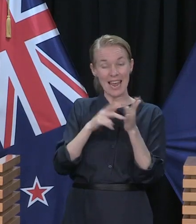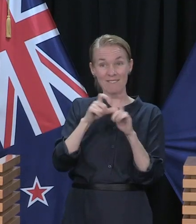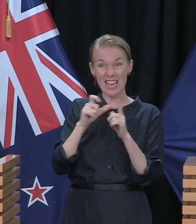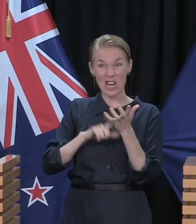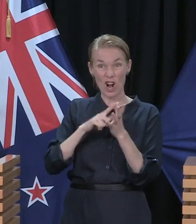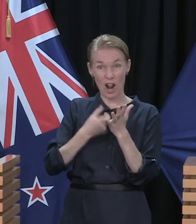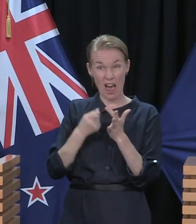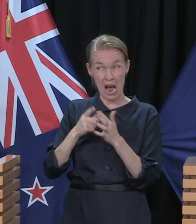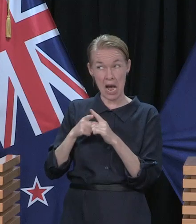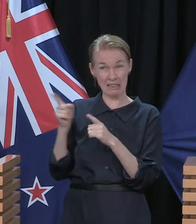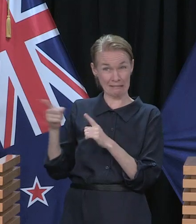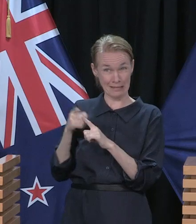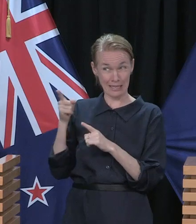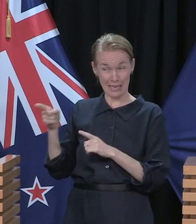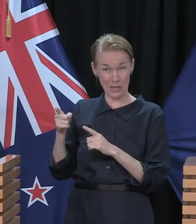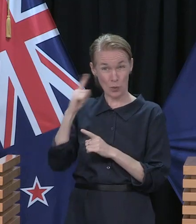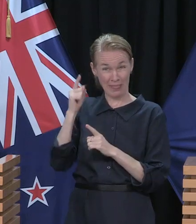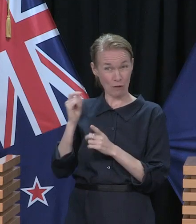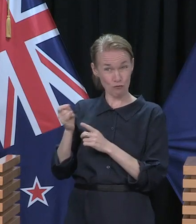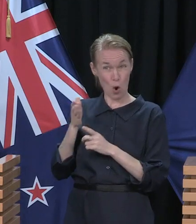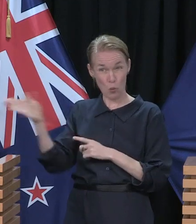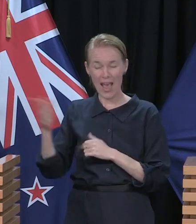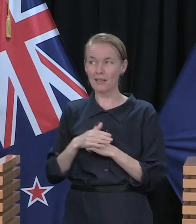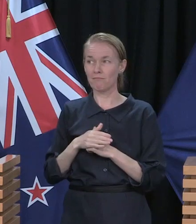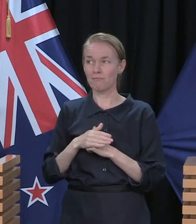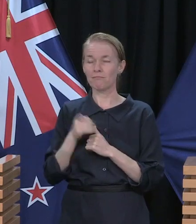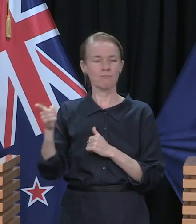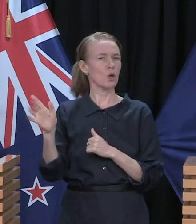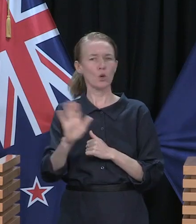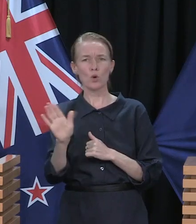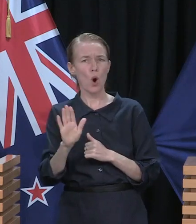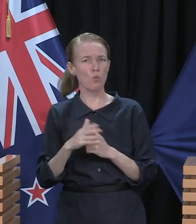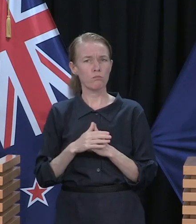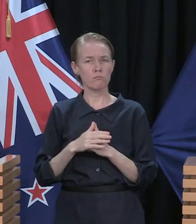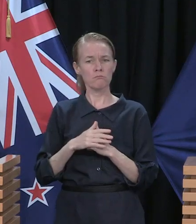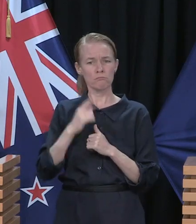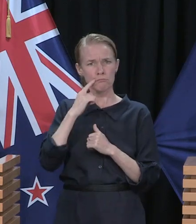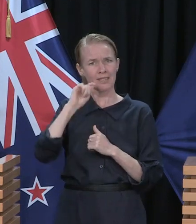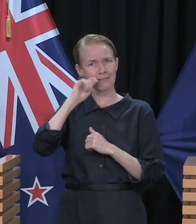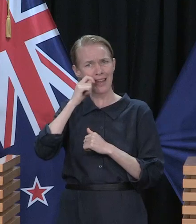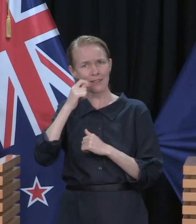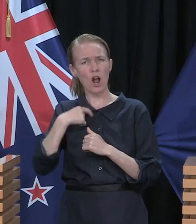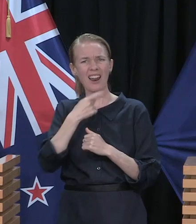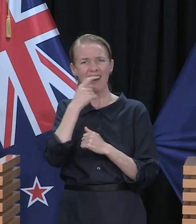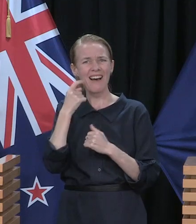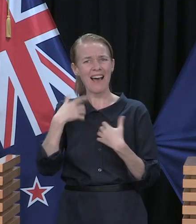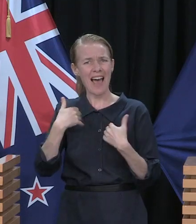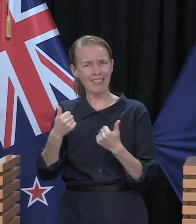No, I don't. Within the context of a wide range of different things that a Government could spend money